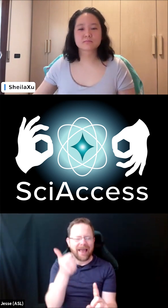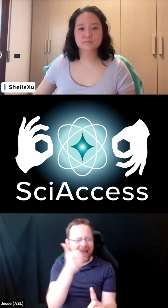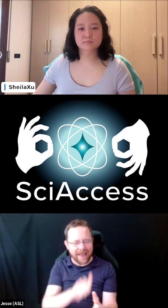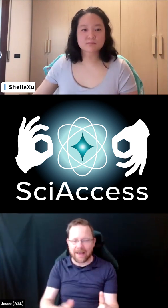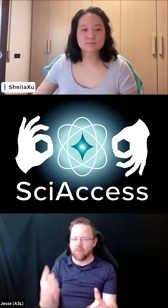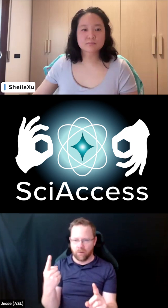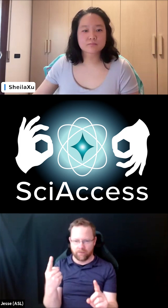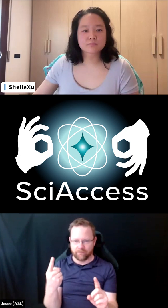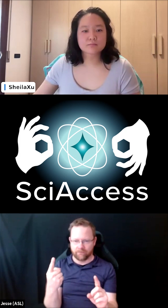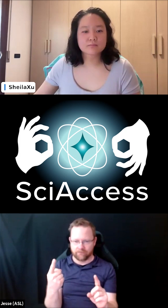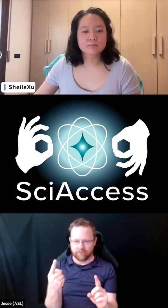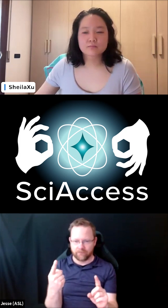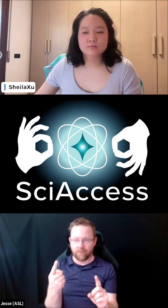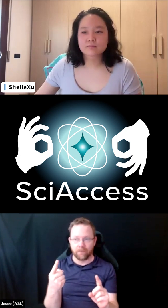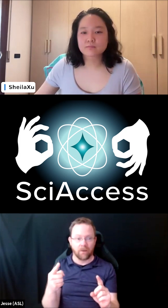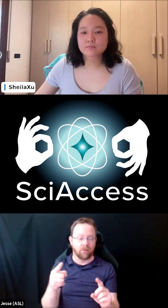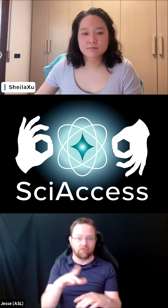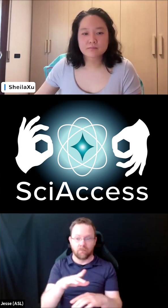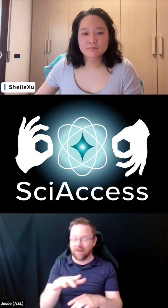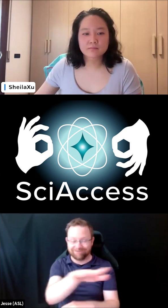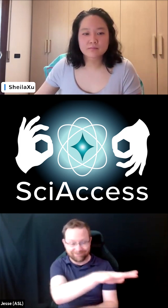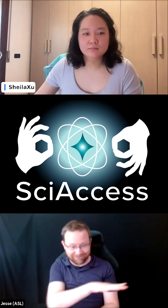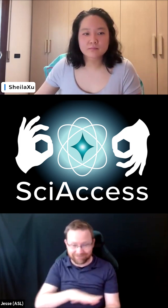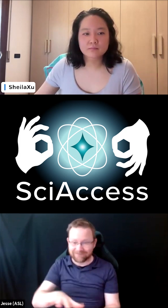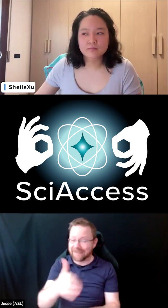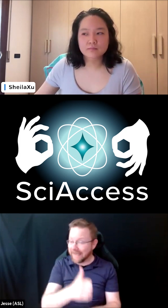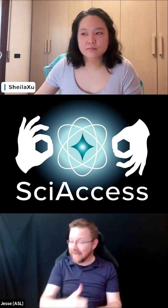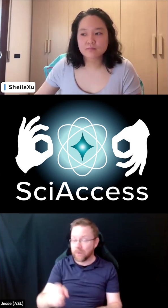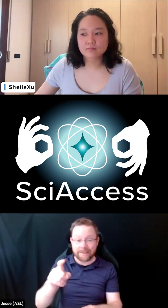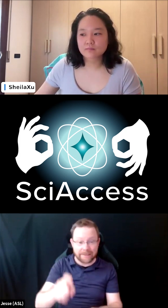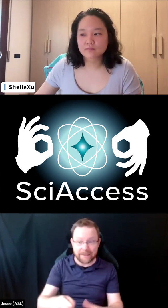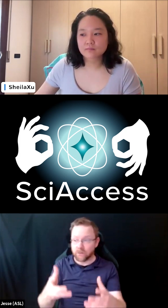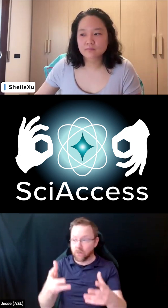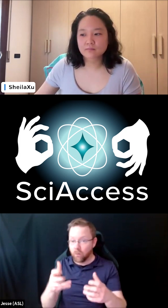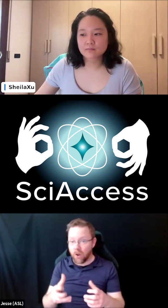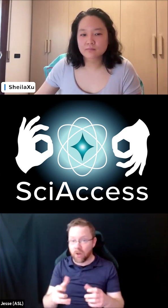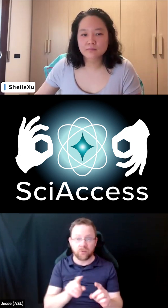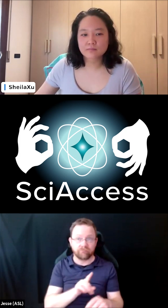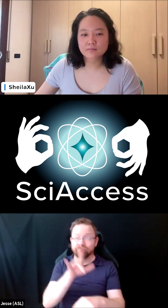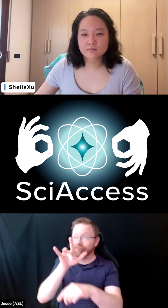wants to go to space at some point can be a full, trusted